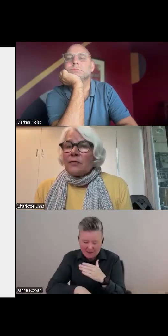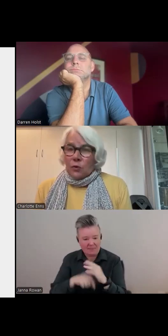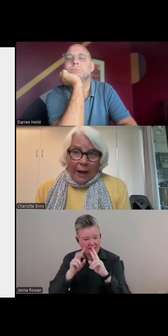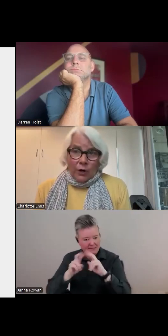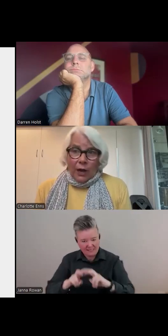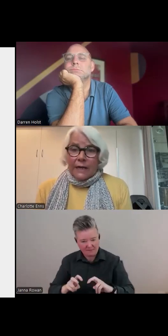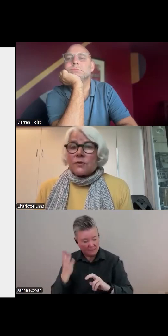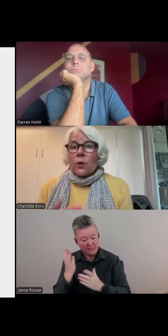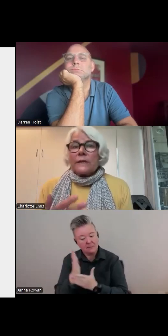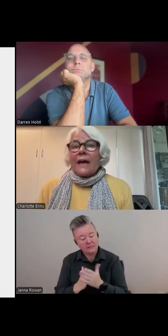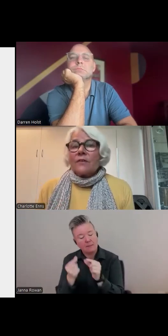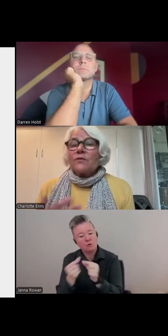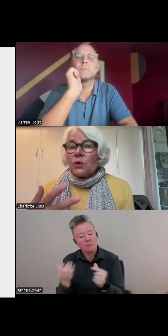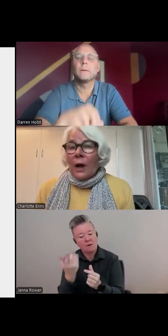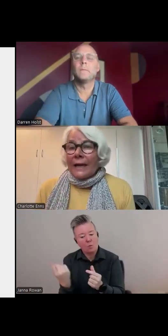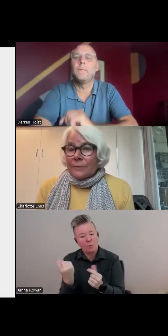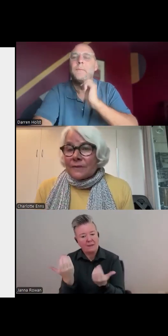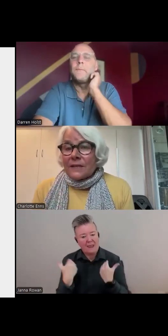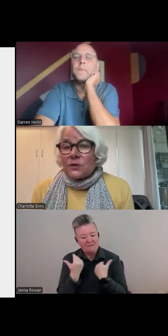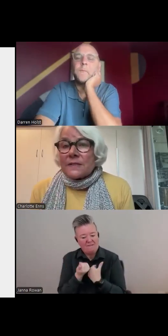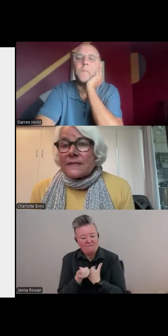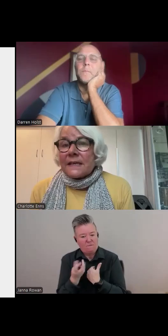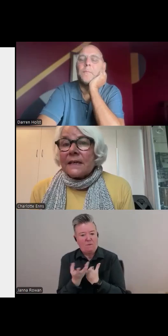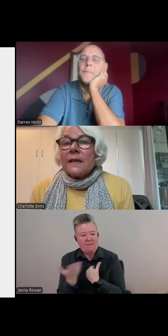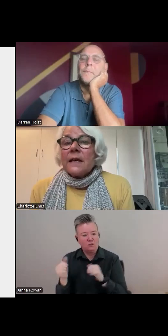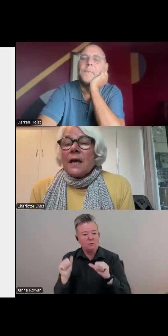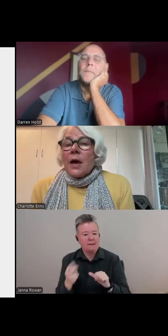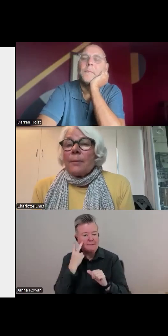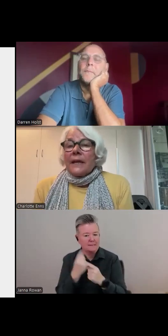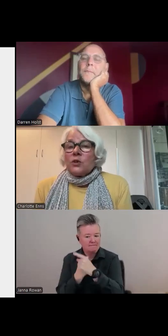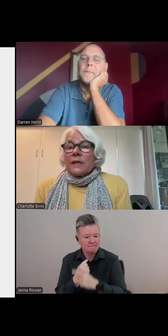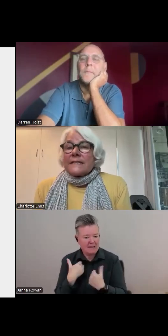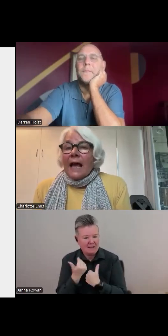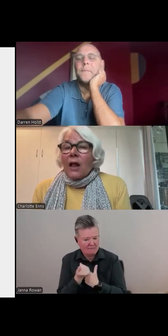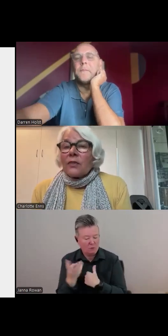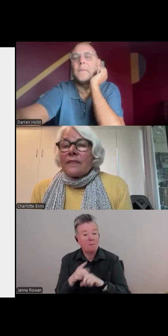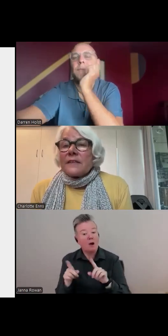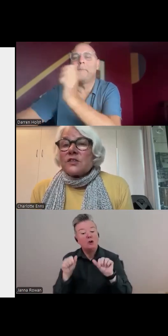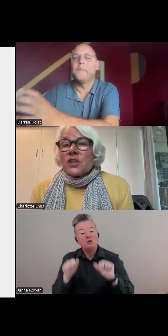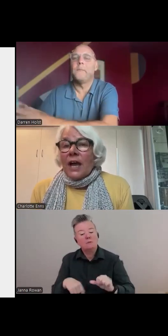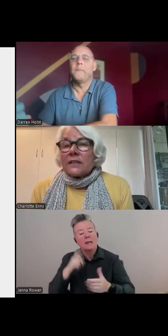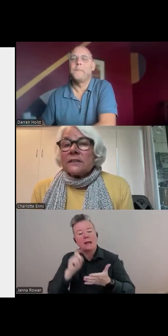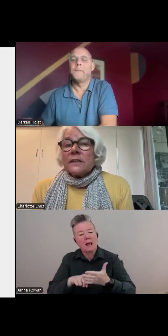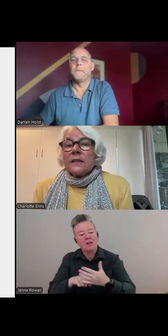because some of the grammar items only have a few items as you can see. But you can tell that